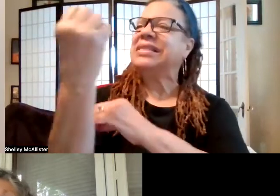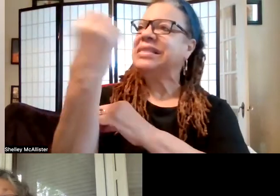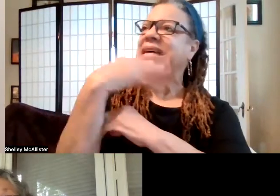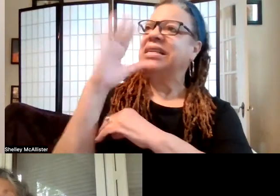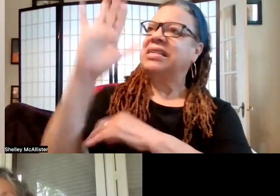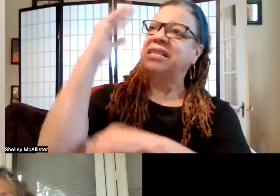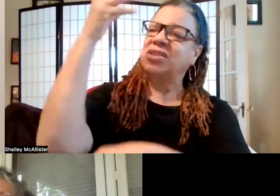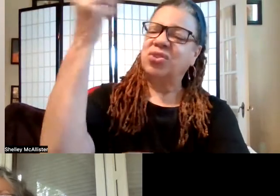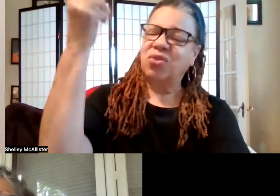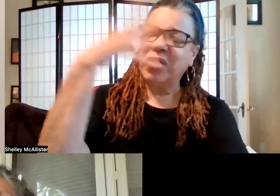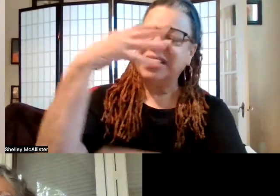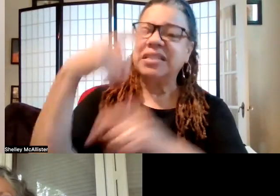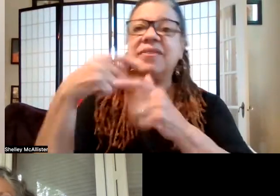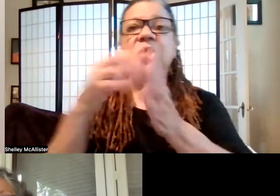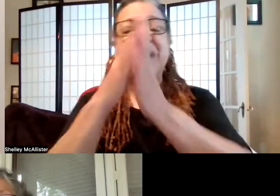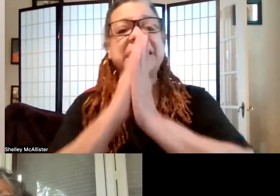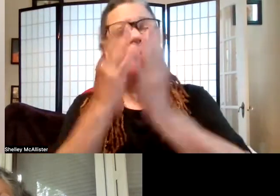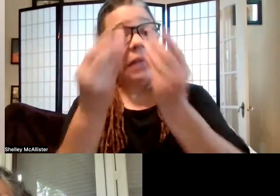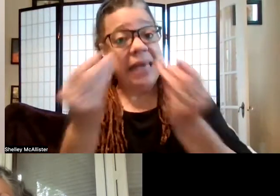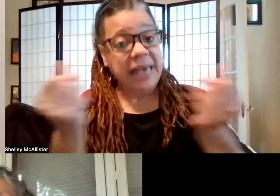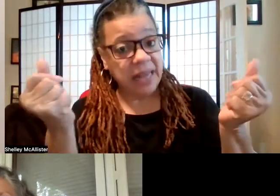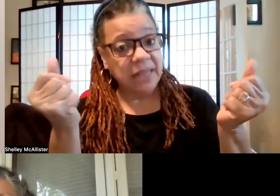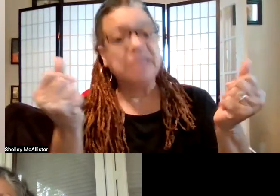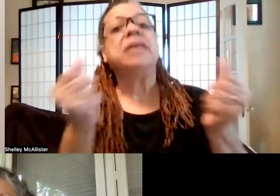and then we ask Him to heal us, to mend our flaws,